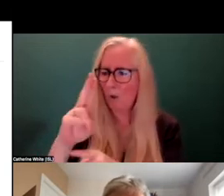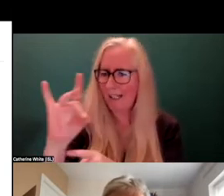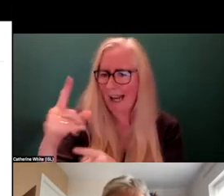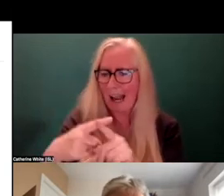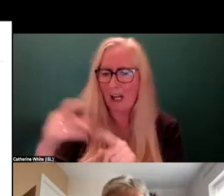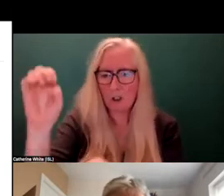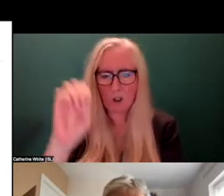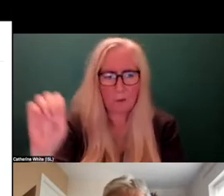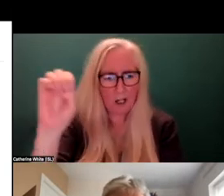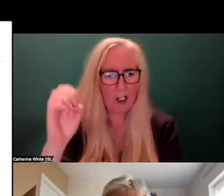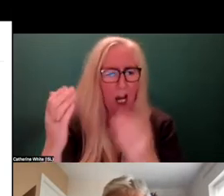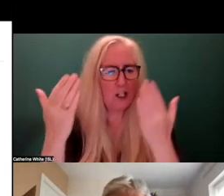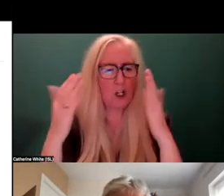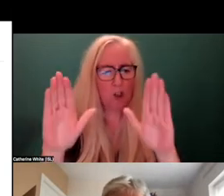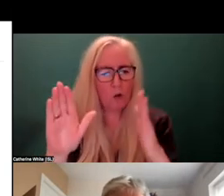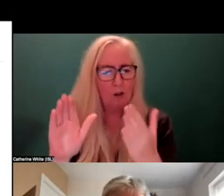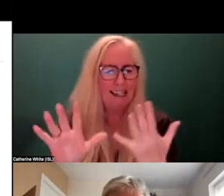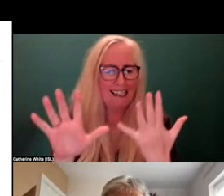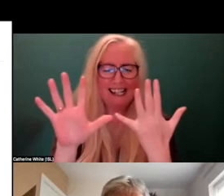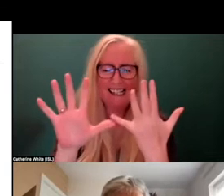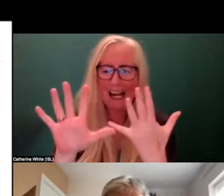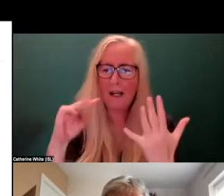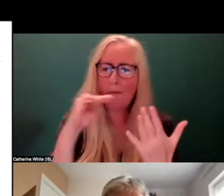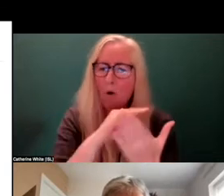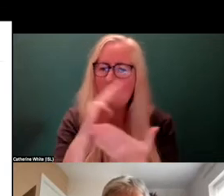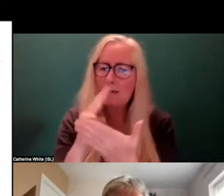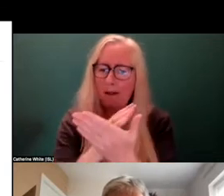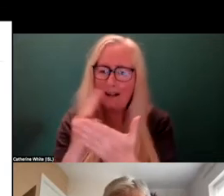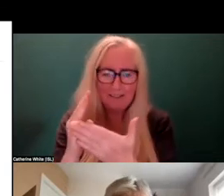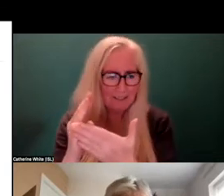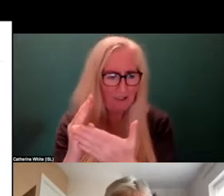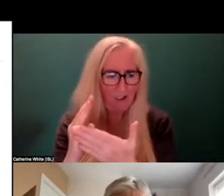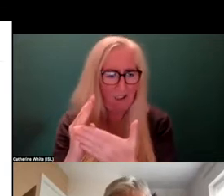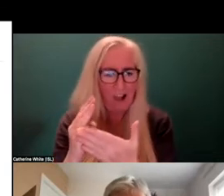Europe and the UK, and they highlighted kind of 10 key characteristics.